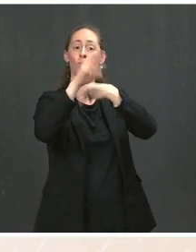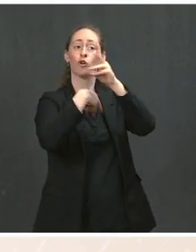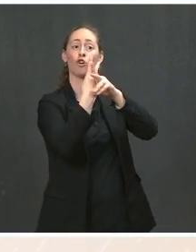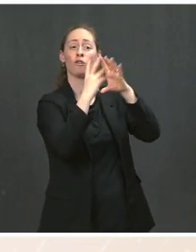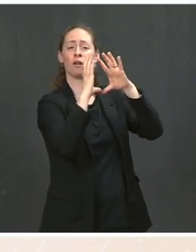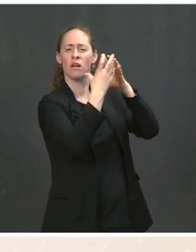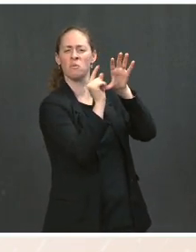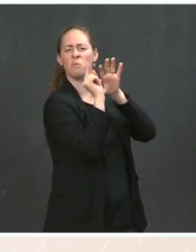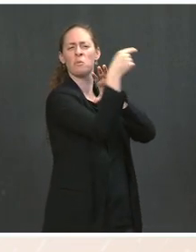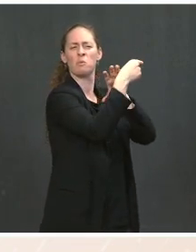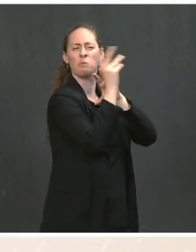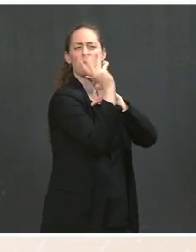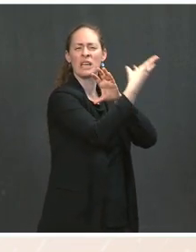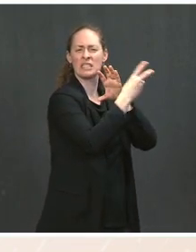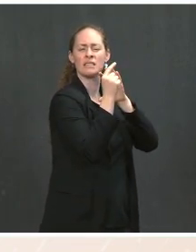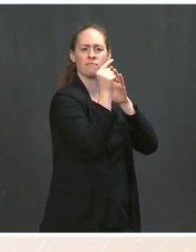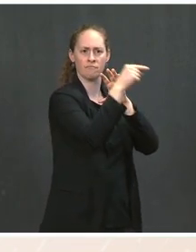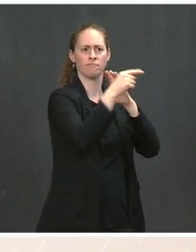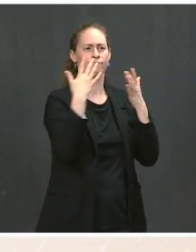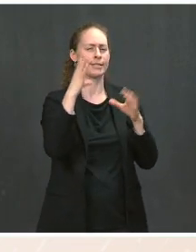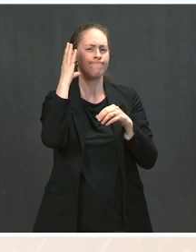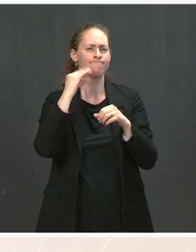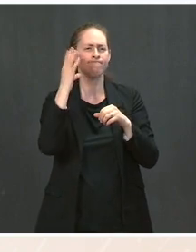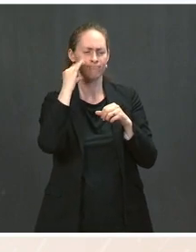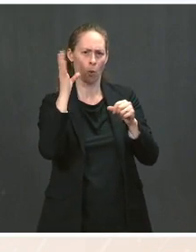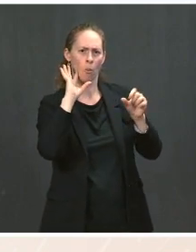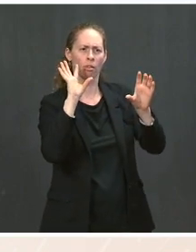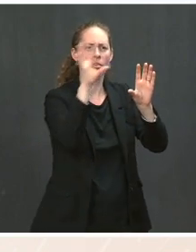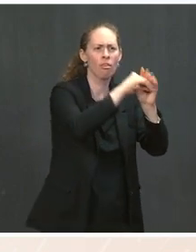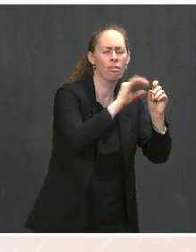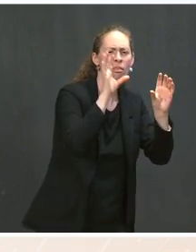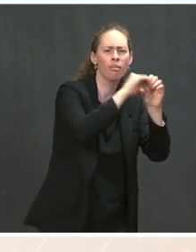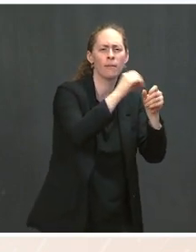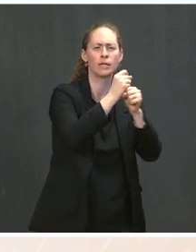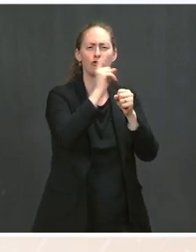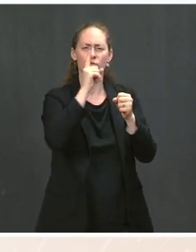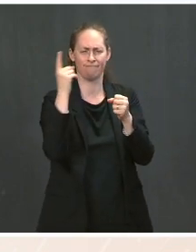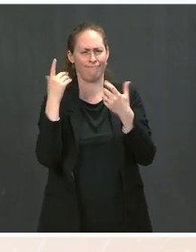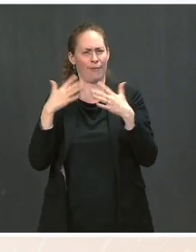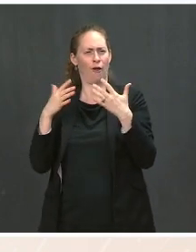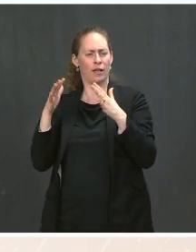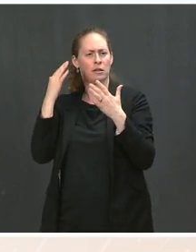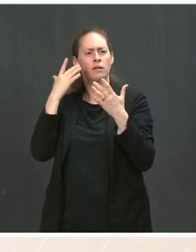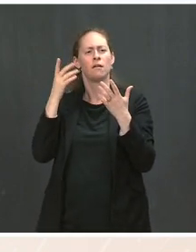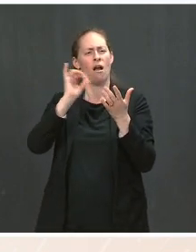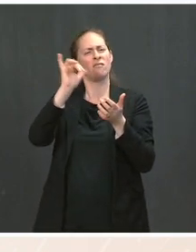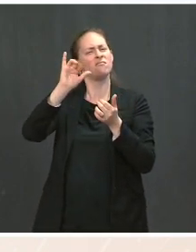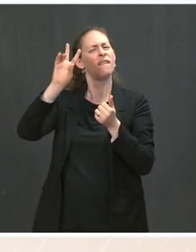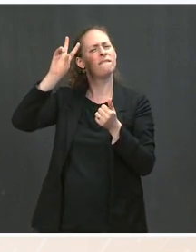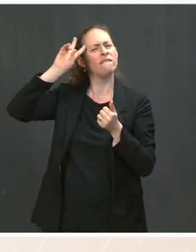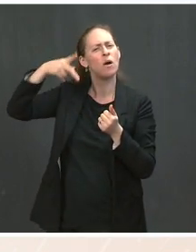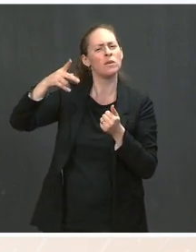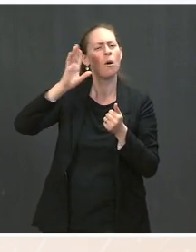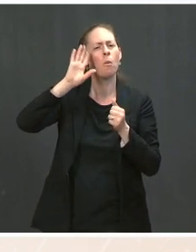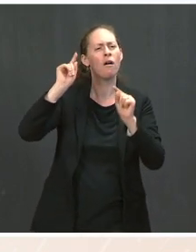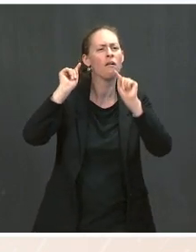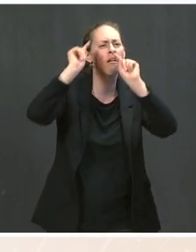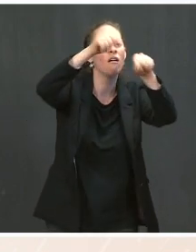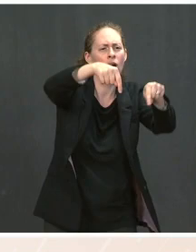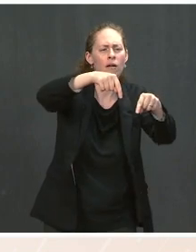so he will continue to play a vital role. And, of course, the Vice President will continue to play a role in the Northern Triangle as well. The Press: And so, just a little bit